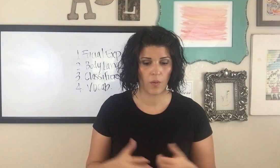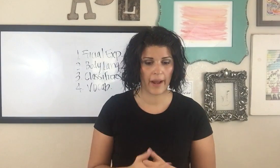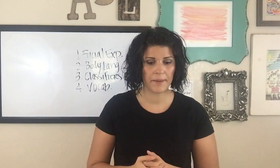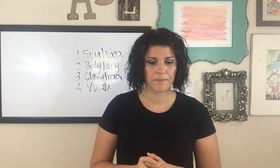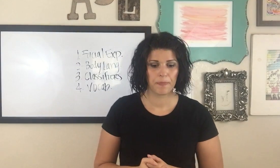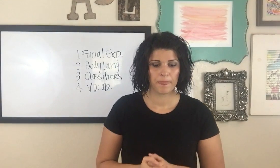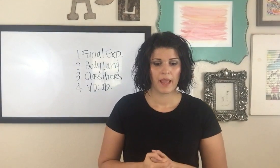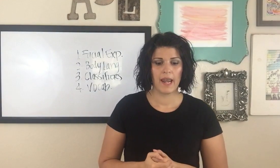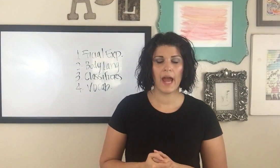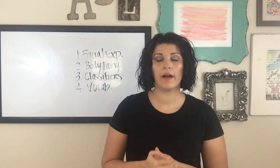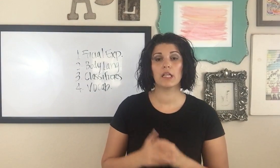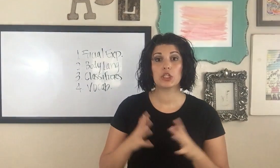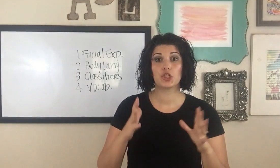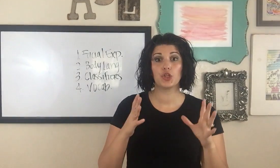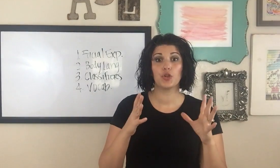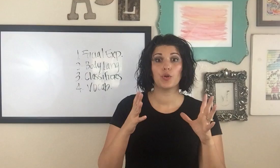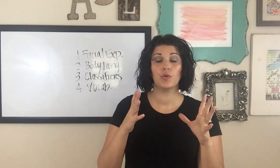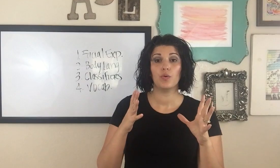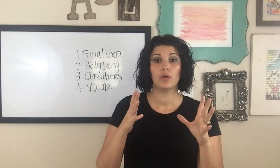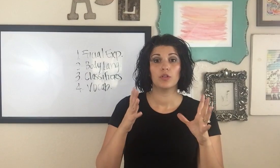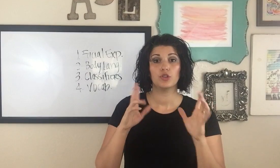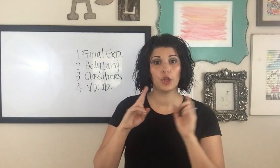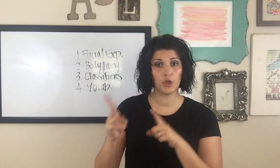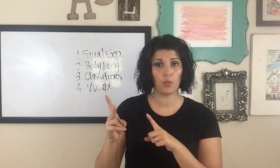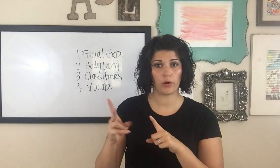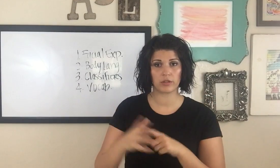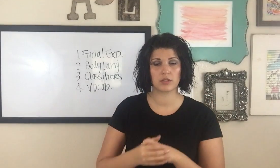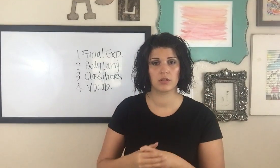All right. Now here, let's do two works.